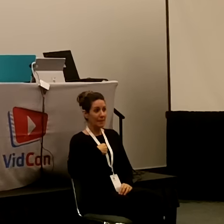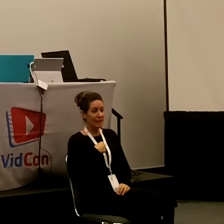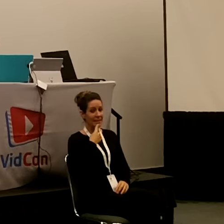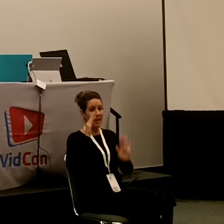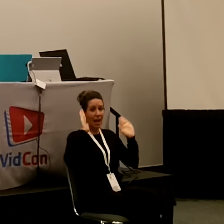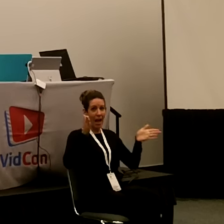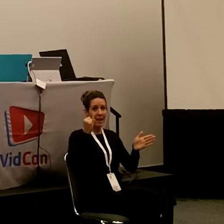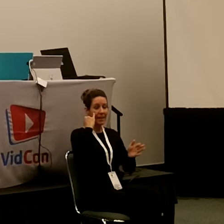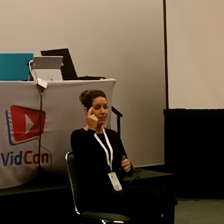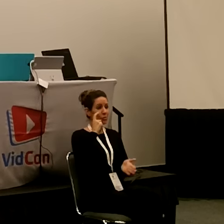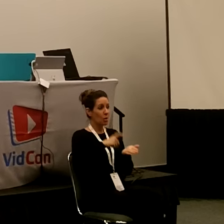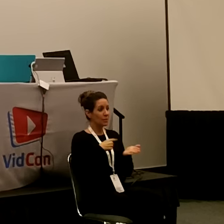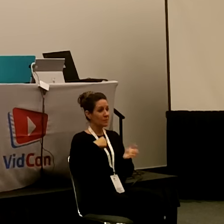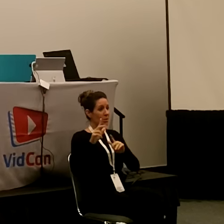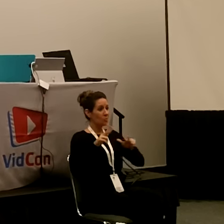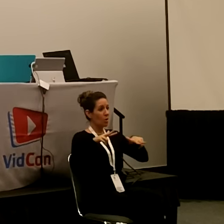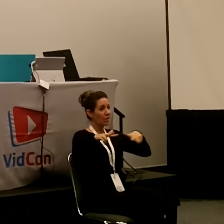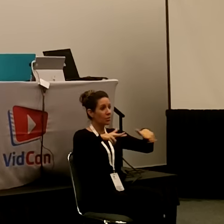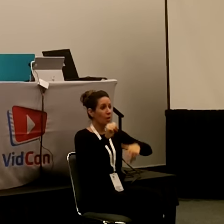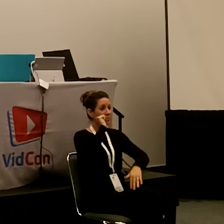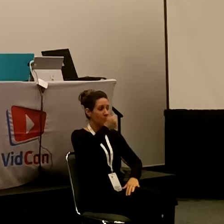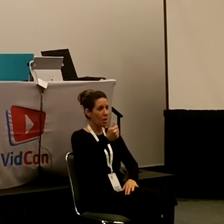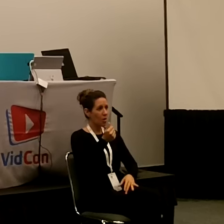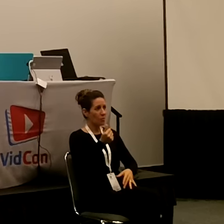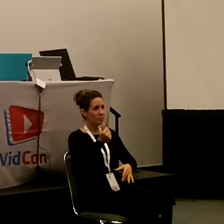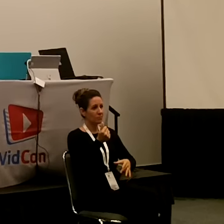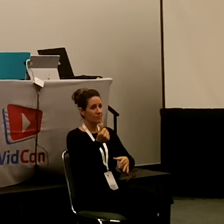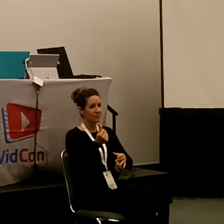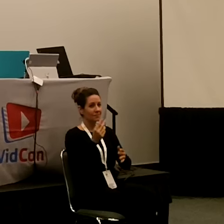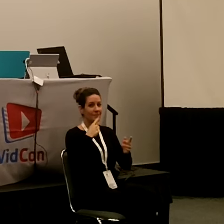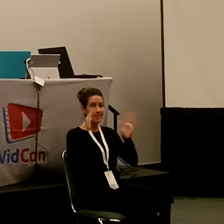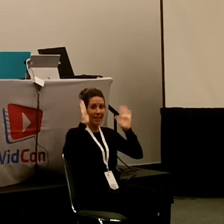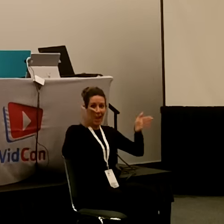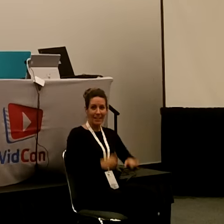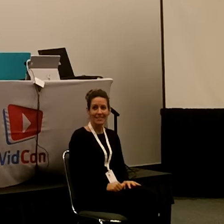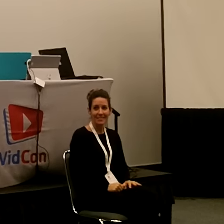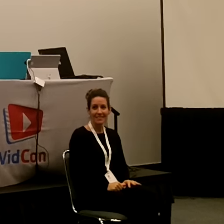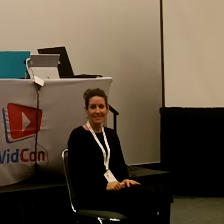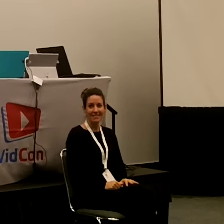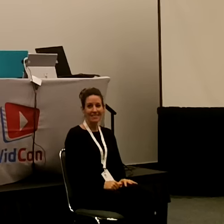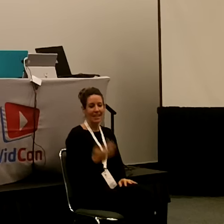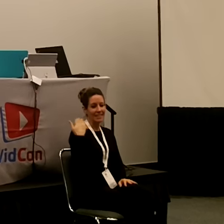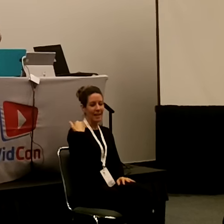If you find me walking around tomorrow because I'll be gone all day, say hi. Tap me, don't hit me.